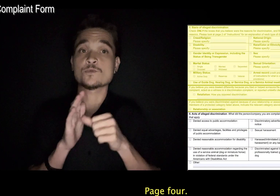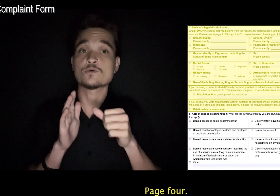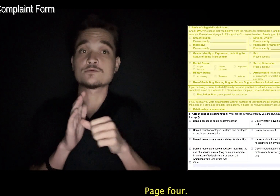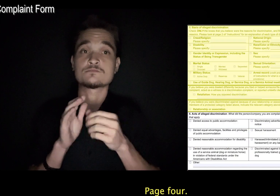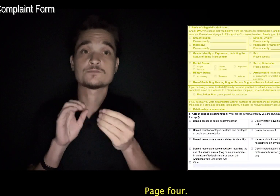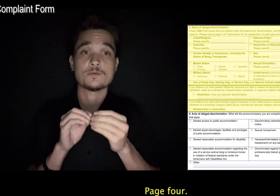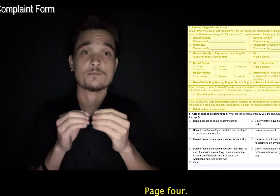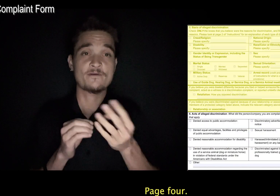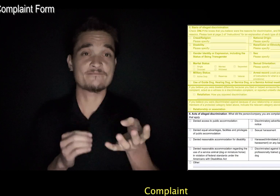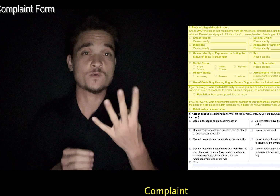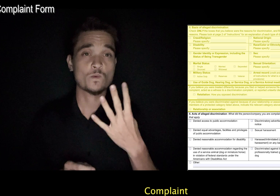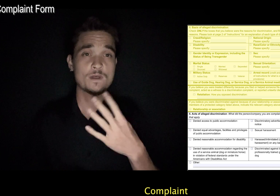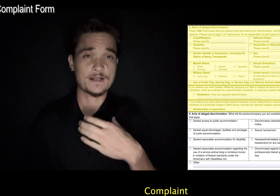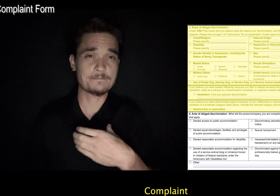Page four. Complaint